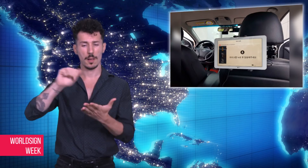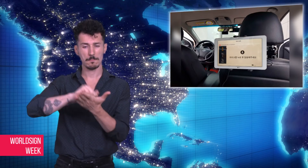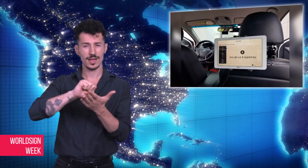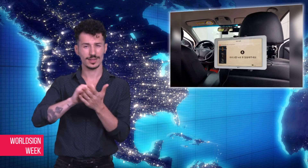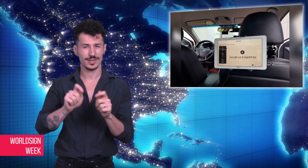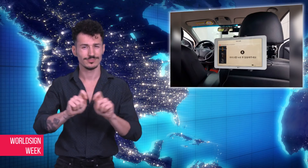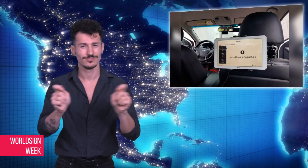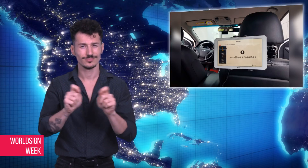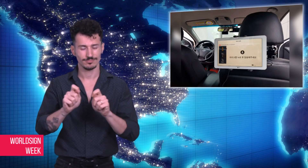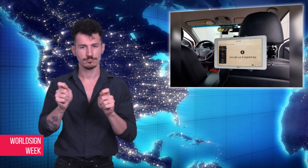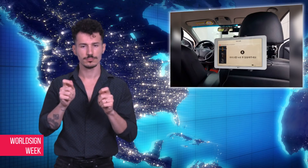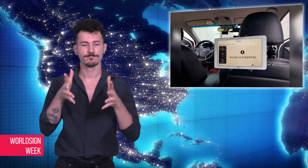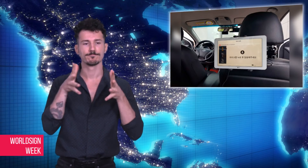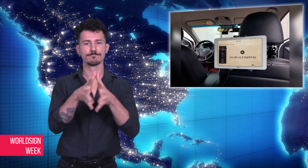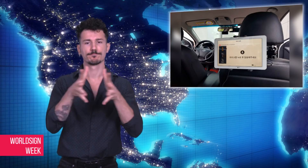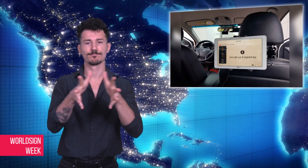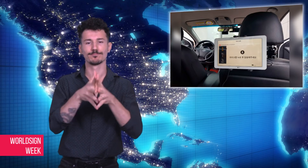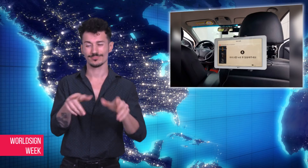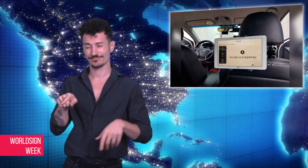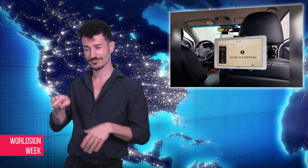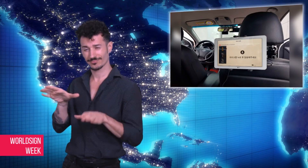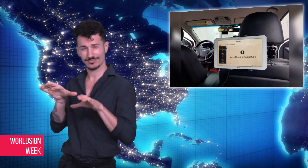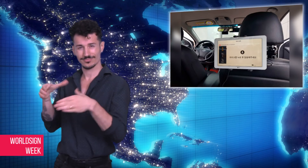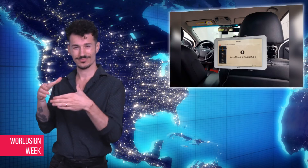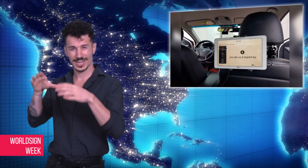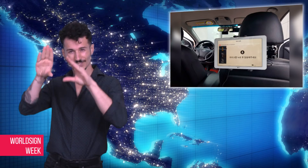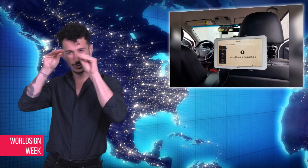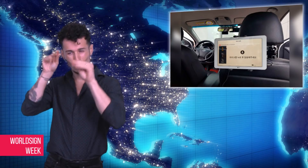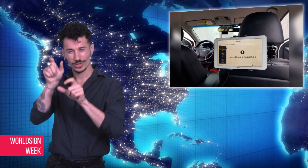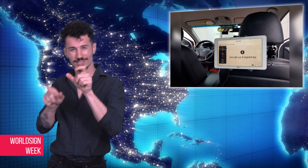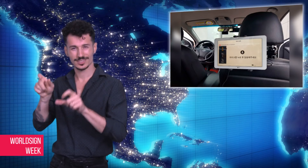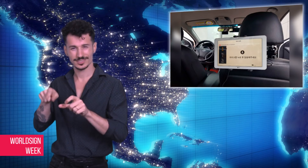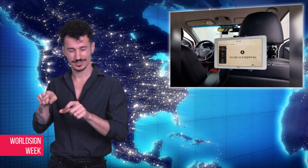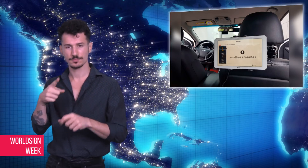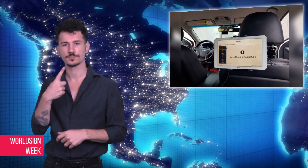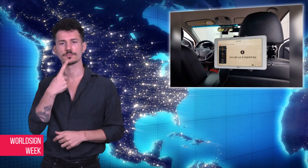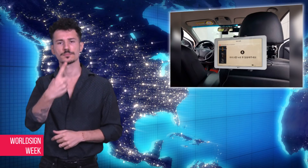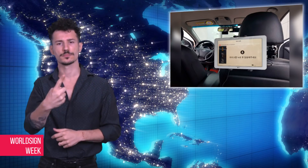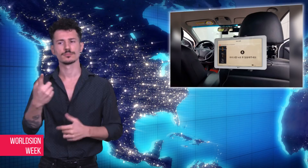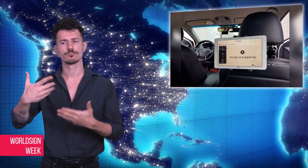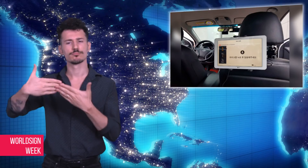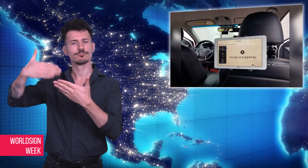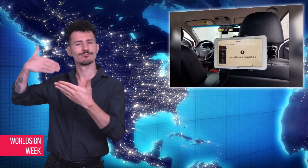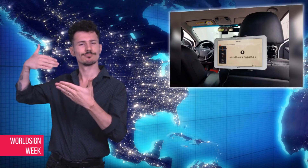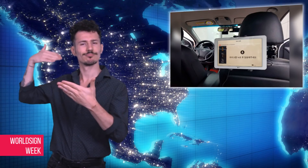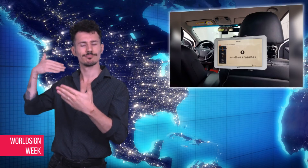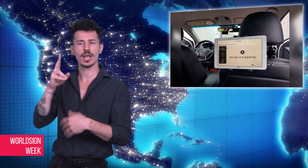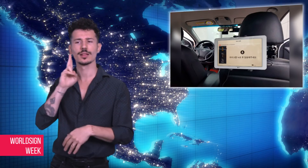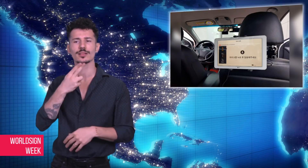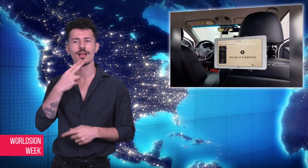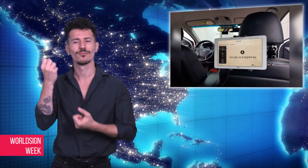the students wanted to deal with frustrations Deaf taxi drivers